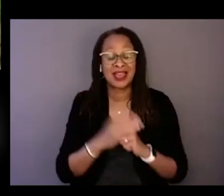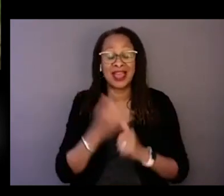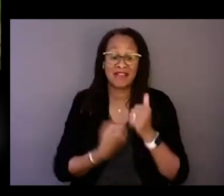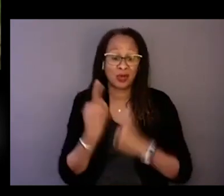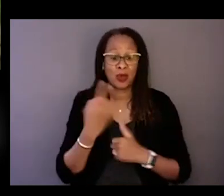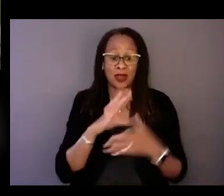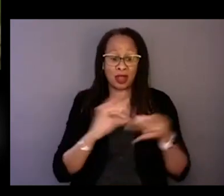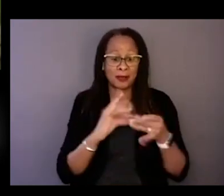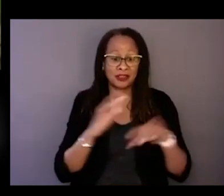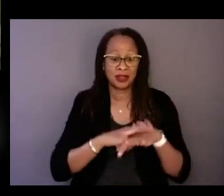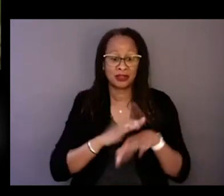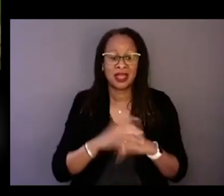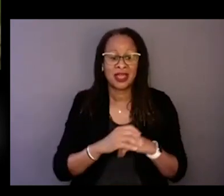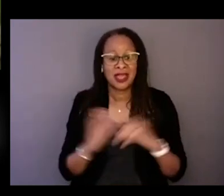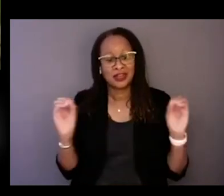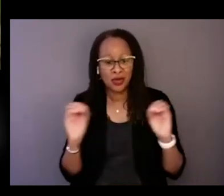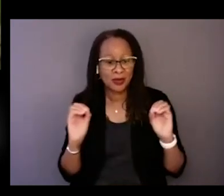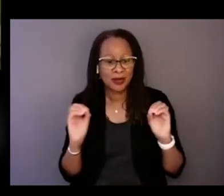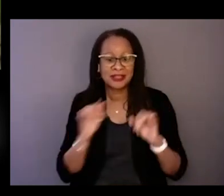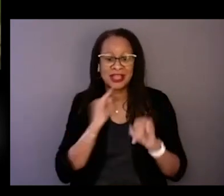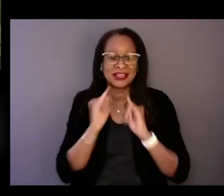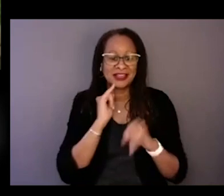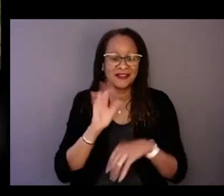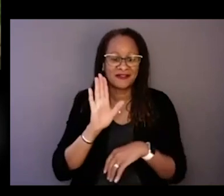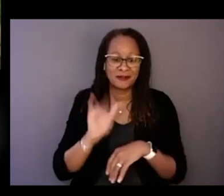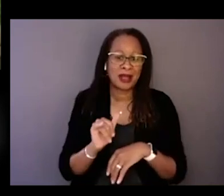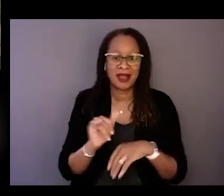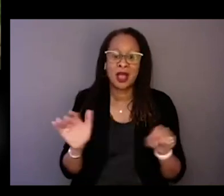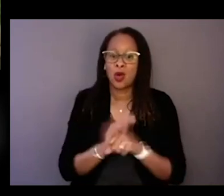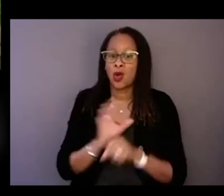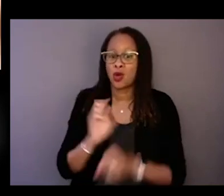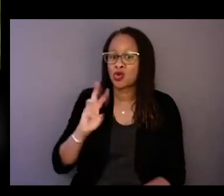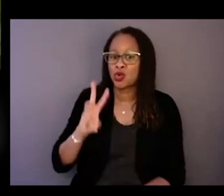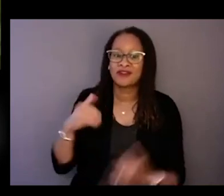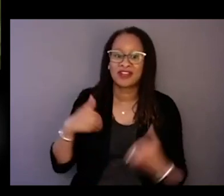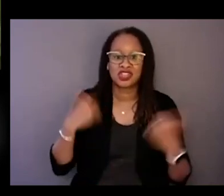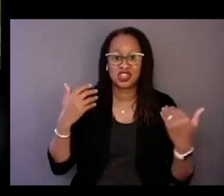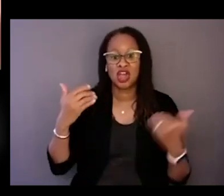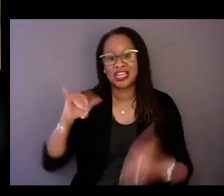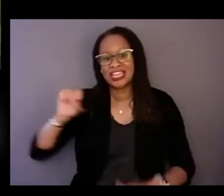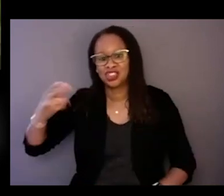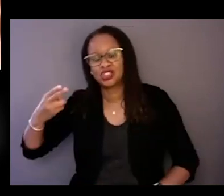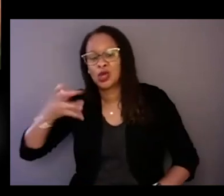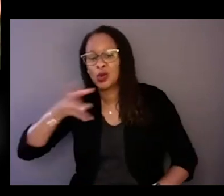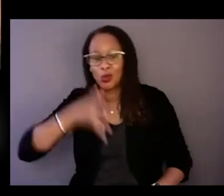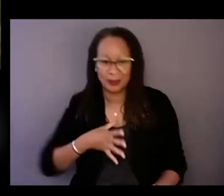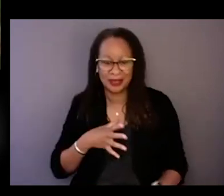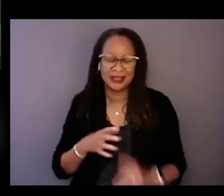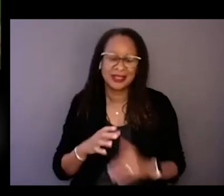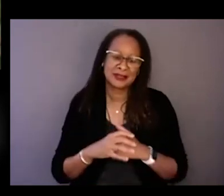And no one had ever been interviewed by crew of youngish women, we were mostly in our twenties